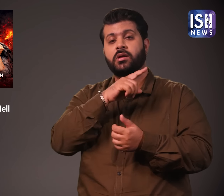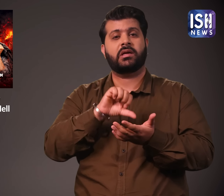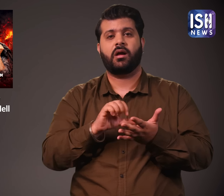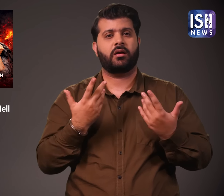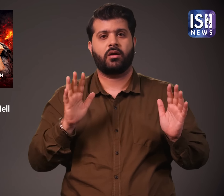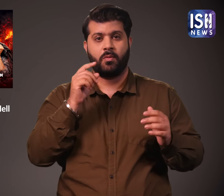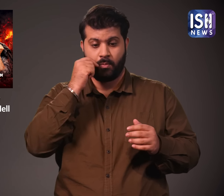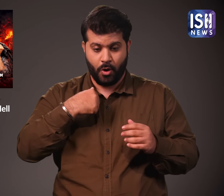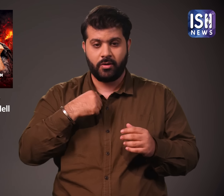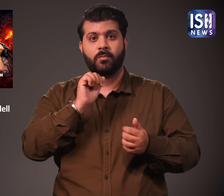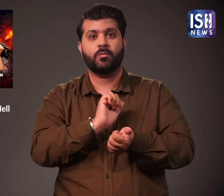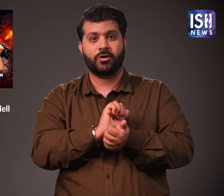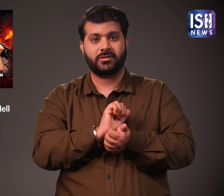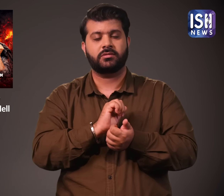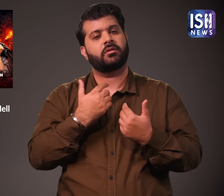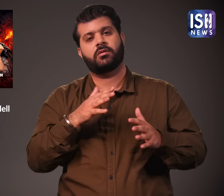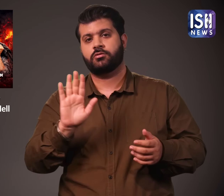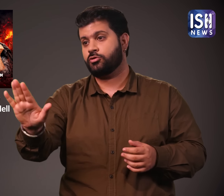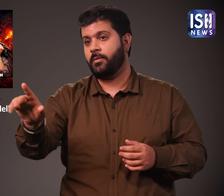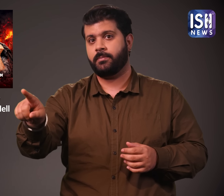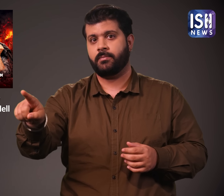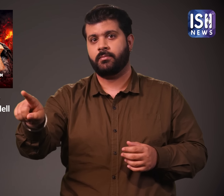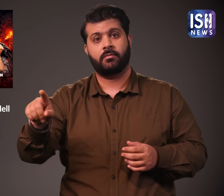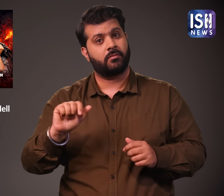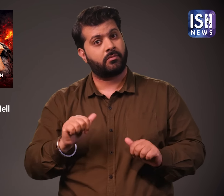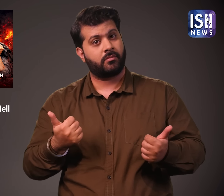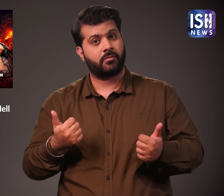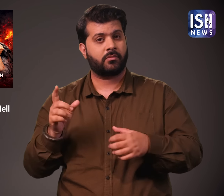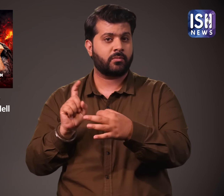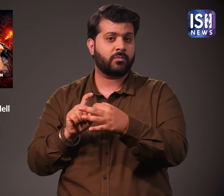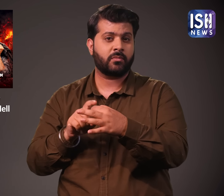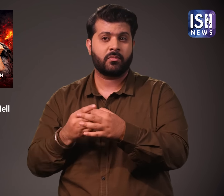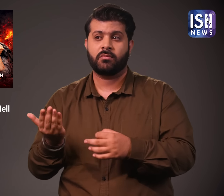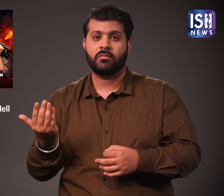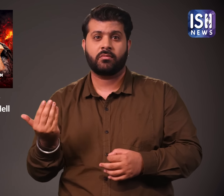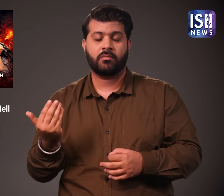However, in Iran, the morality police can stop women in public and question them.